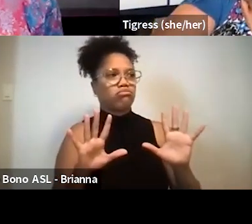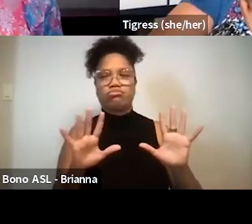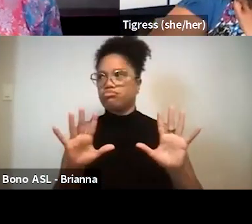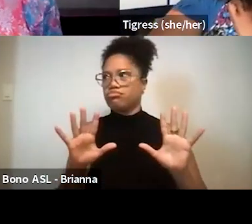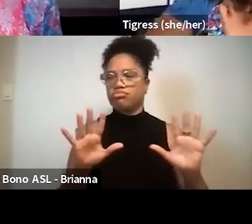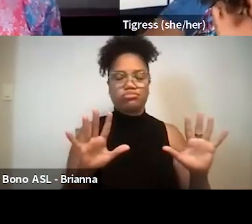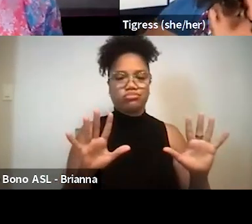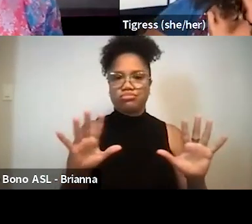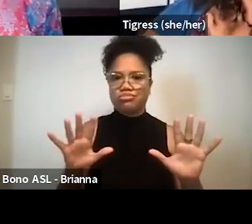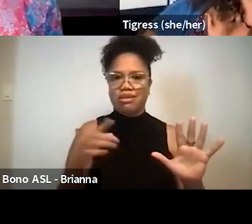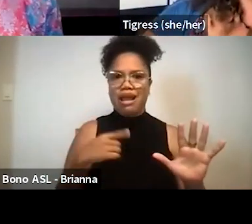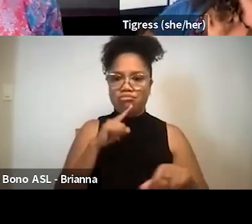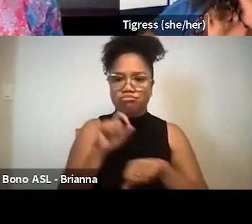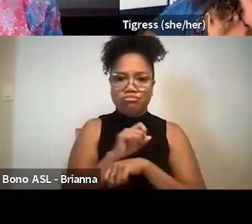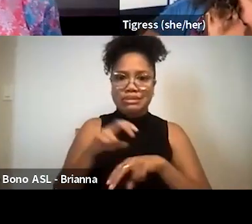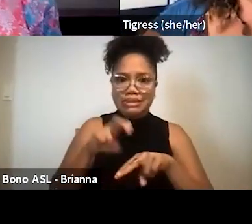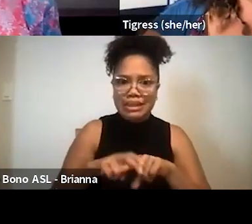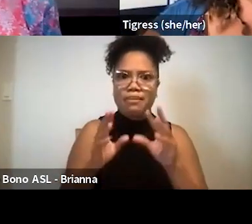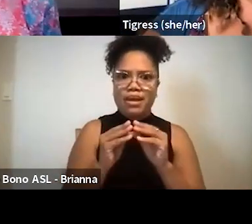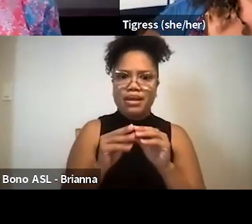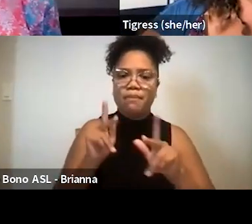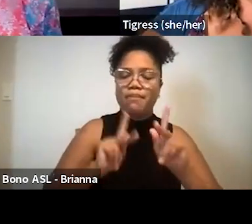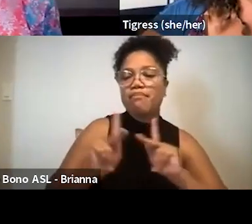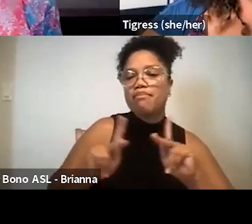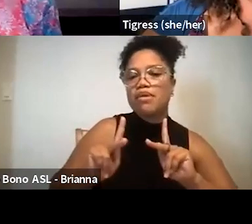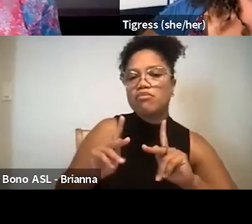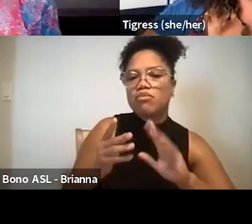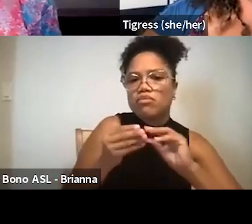I really sit in meetings and people are like, How do we make this